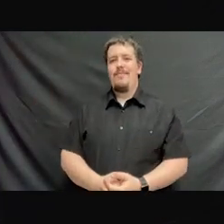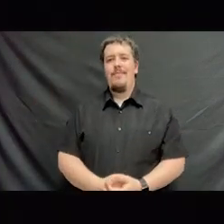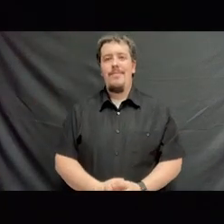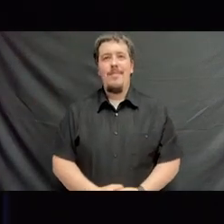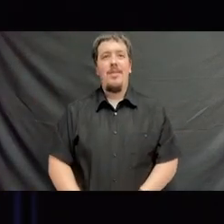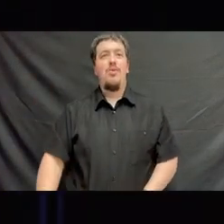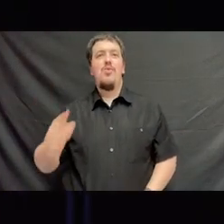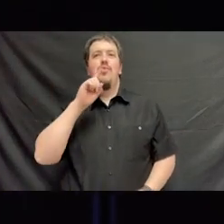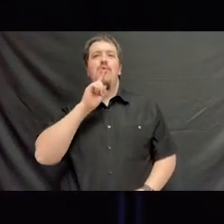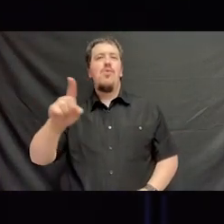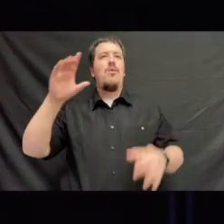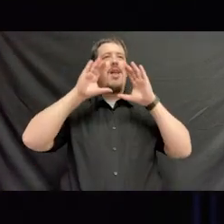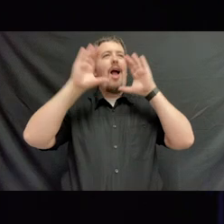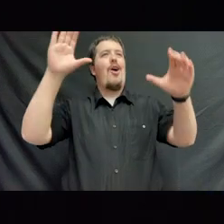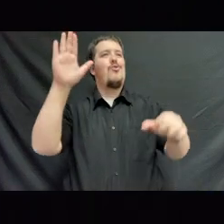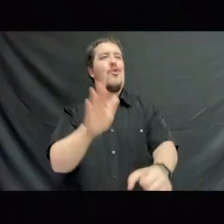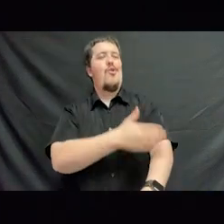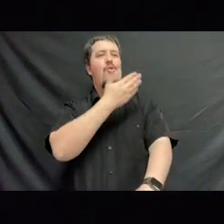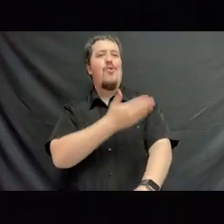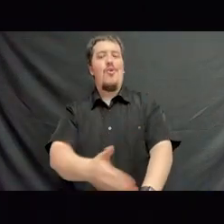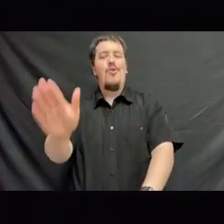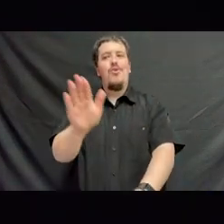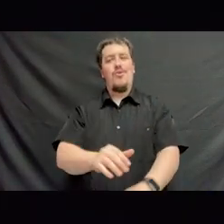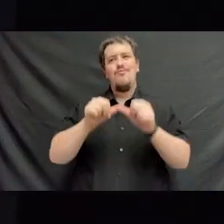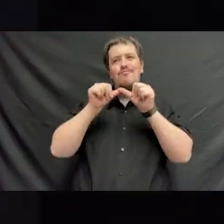Sound the chorus, speed it onward